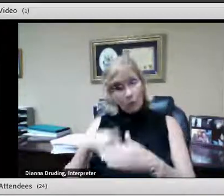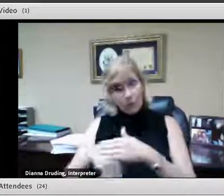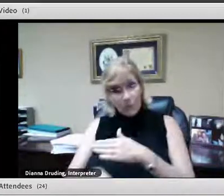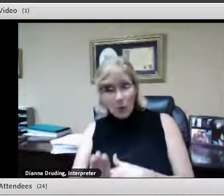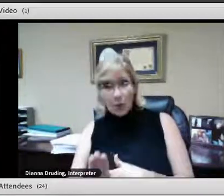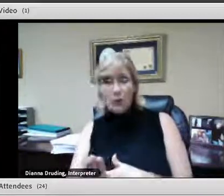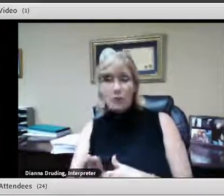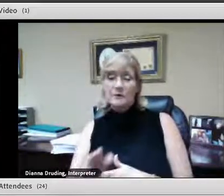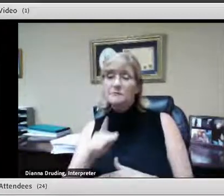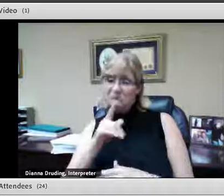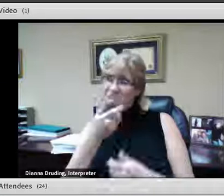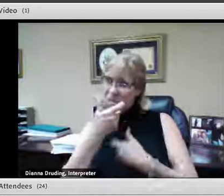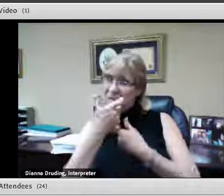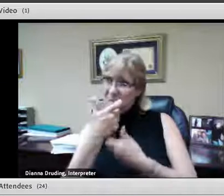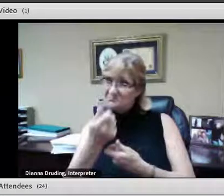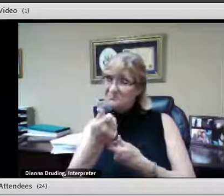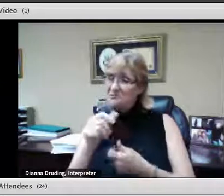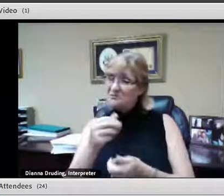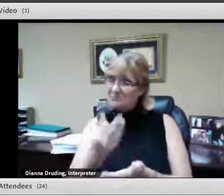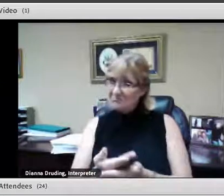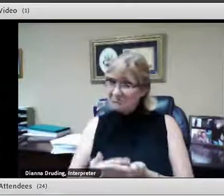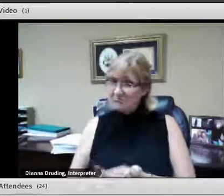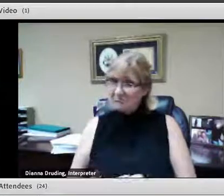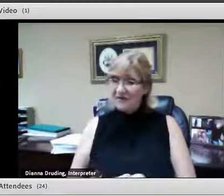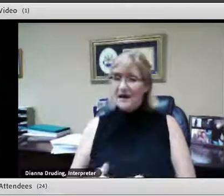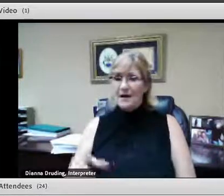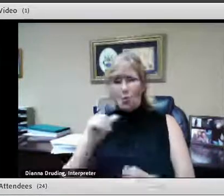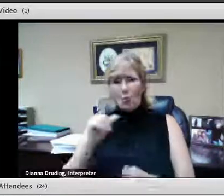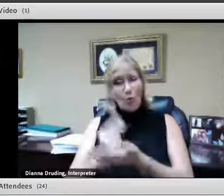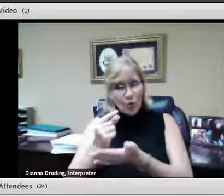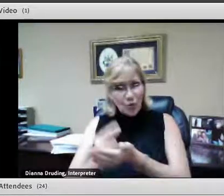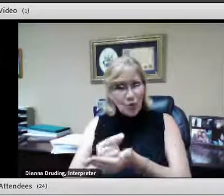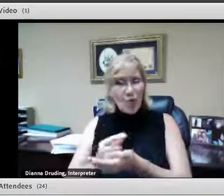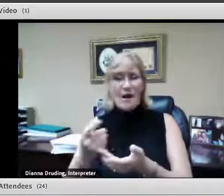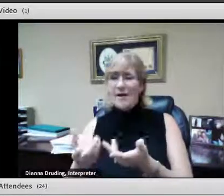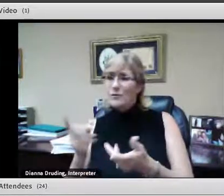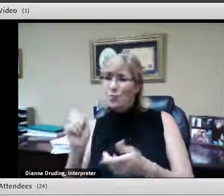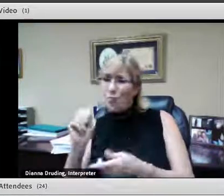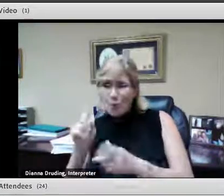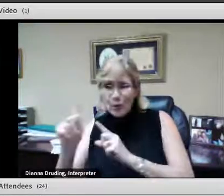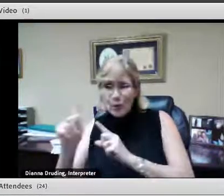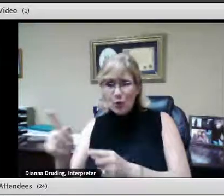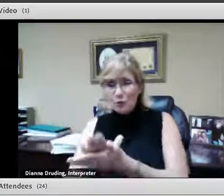where they go to school, what grade they're in -- Something along those lines. Crumble up the piece of paper, and then for 30 seconds,